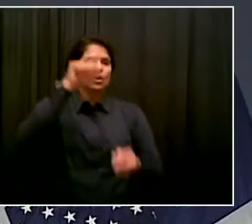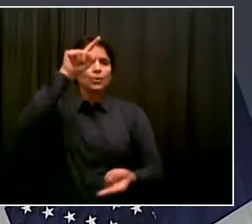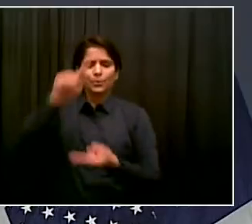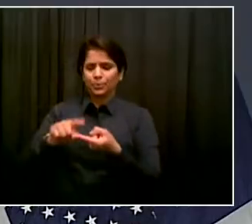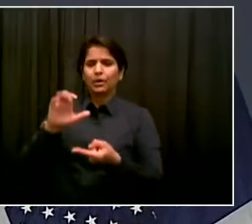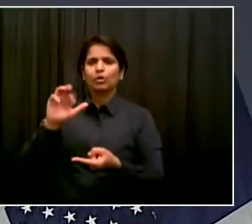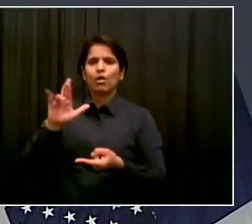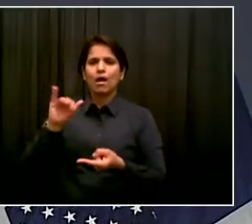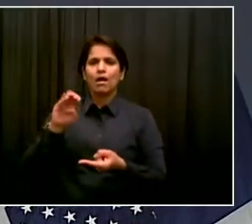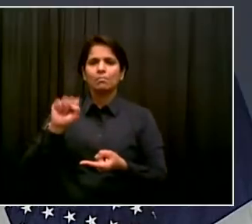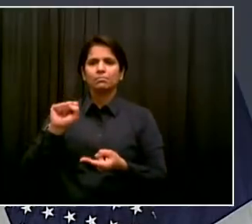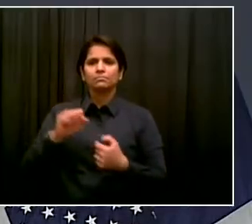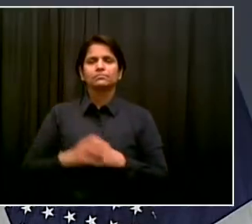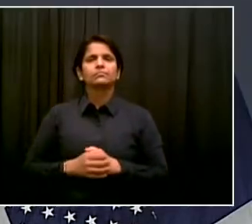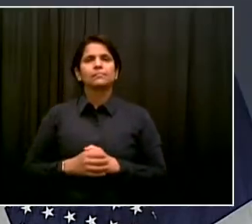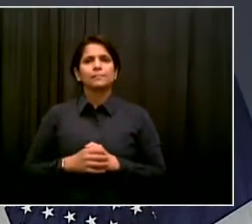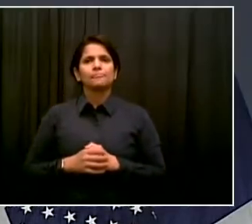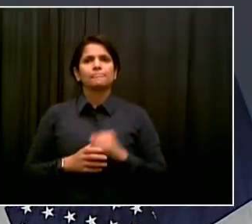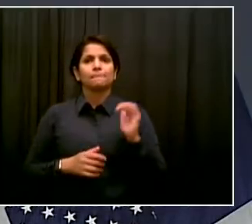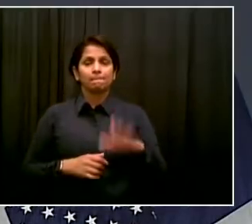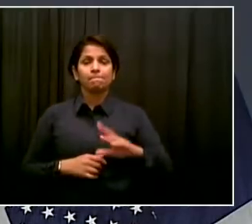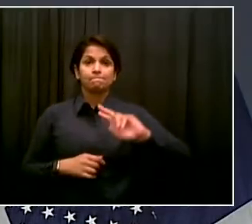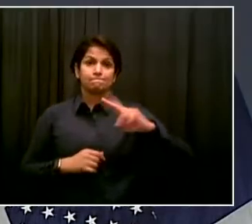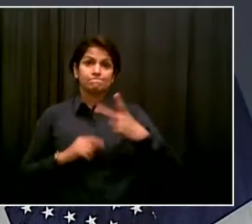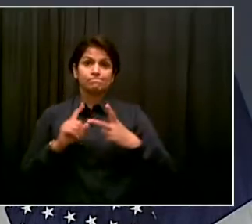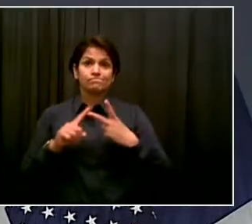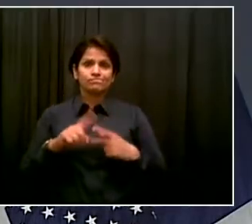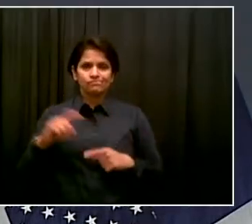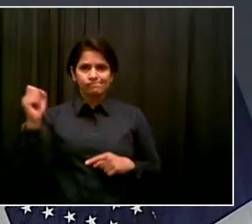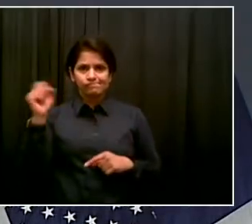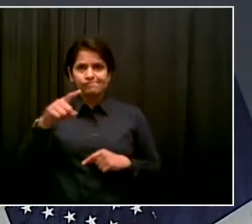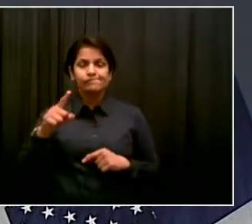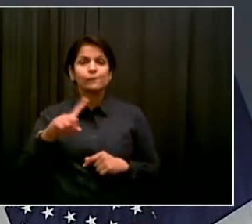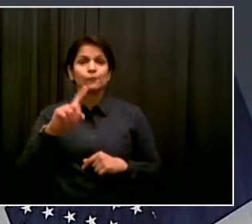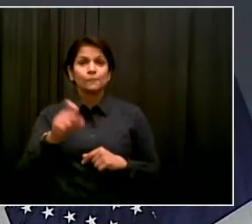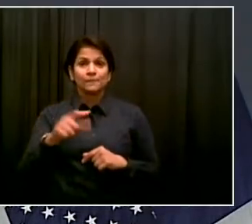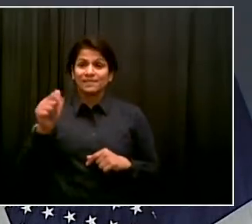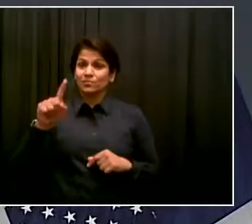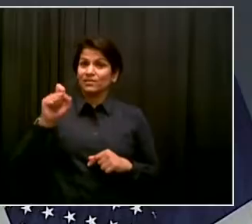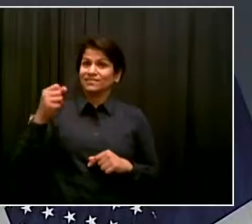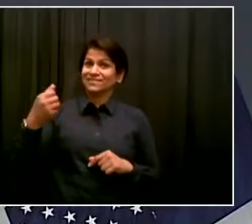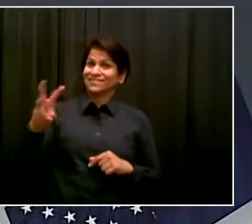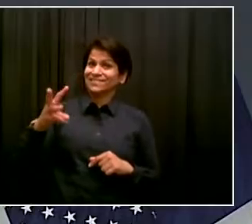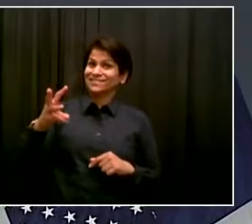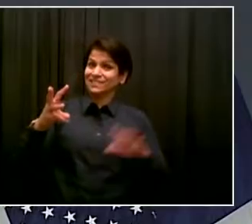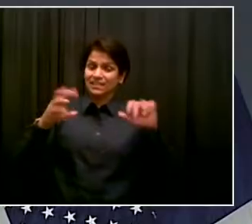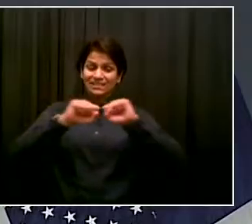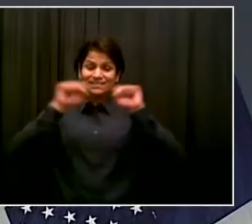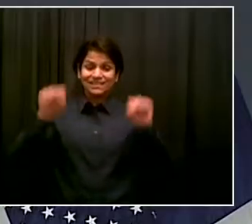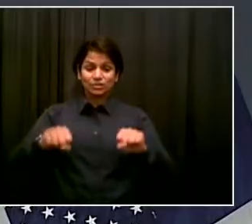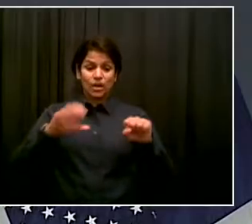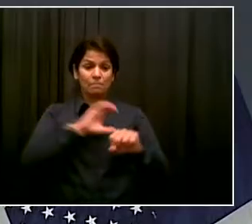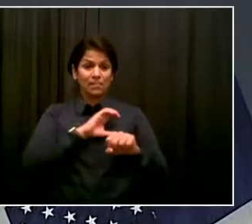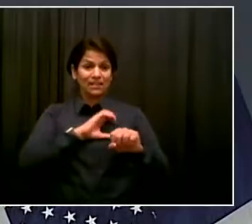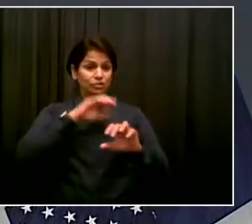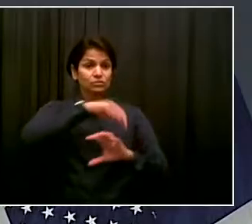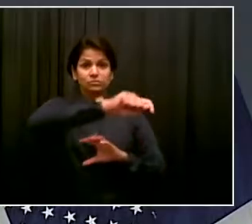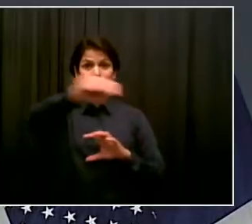FUTURE. GO AHEAD ATKIE. Reporter: I WANT O TGO BAK C